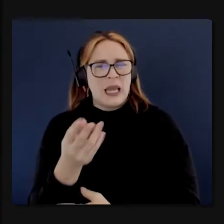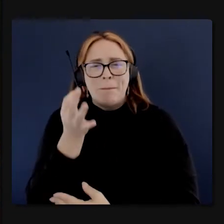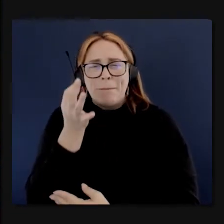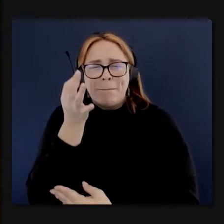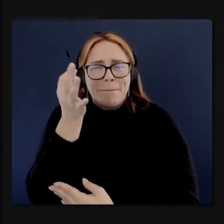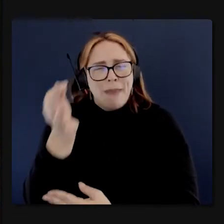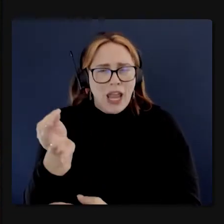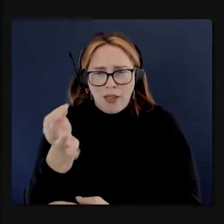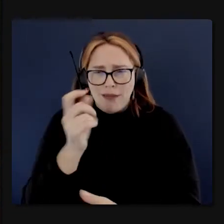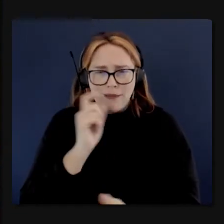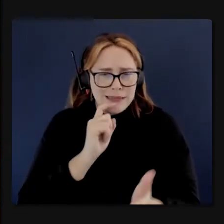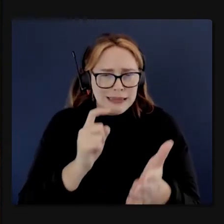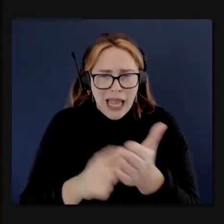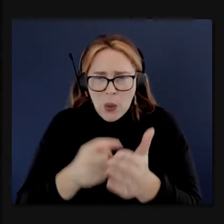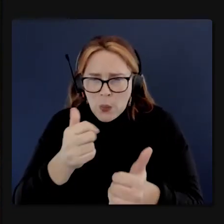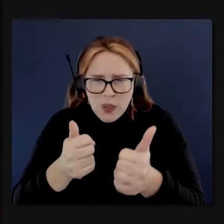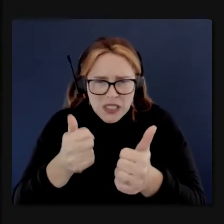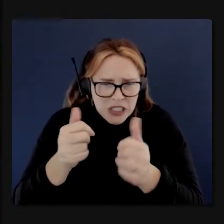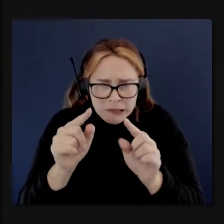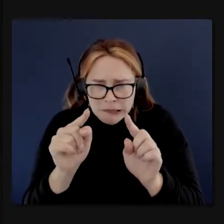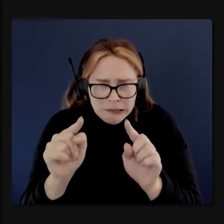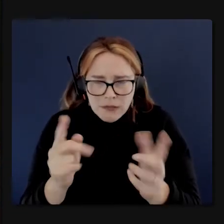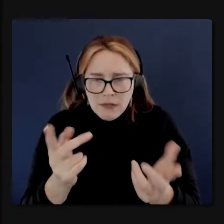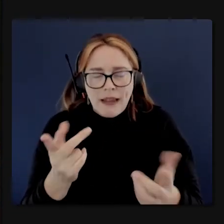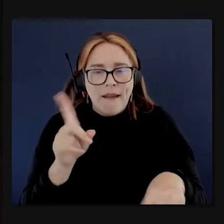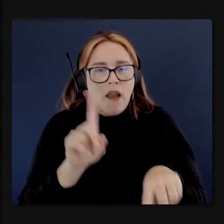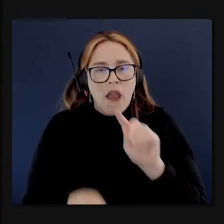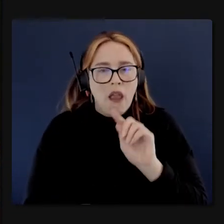you see that it's barely distinguishable which one's which.